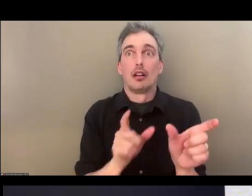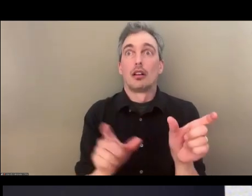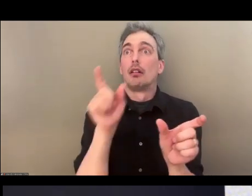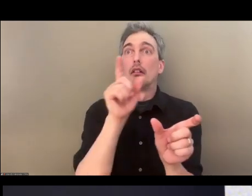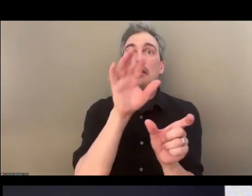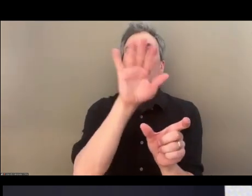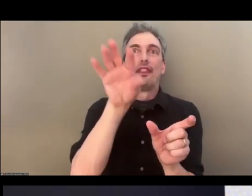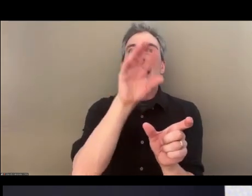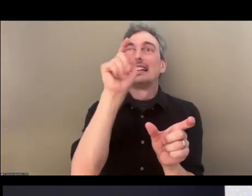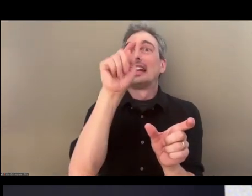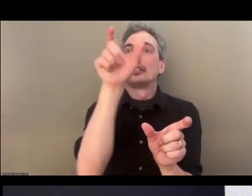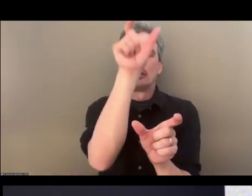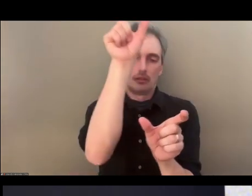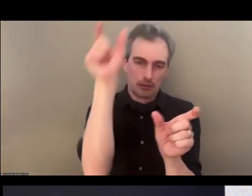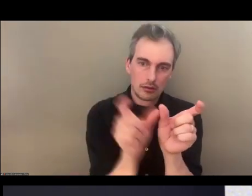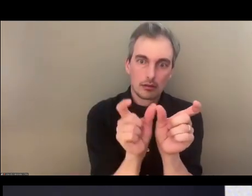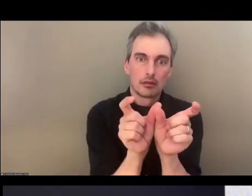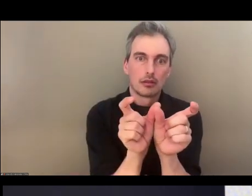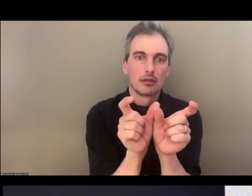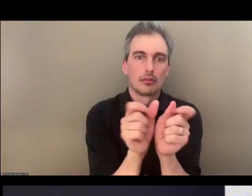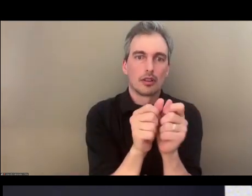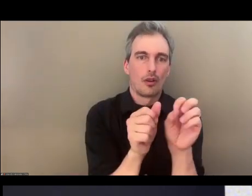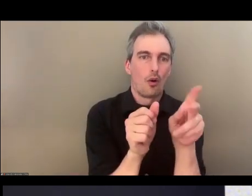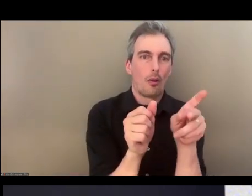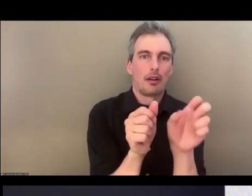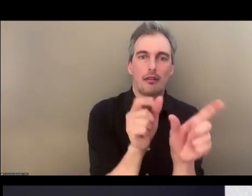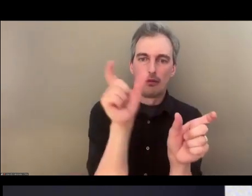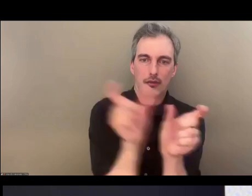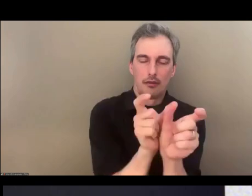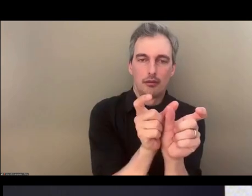And I can give them the tool, so they have the confidence to do it on their own.